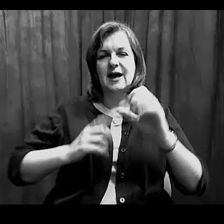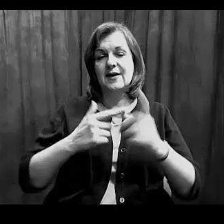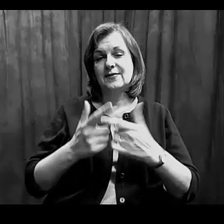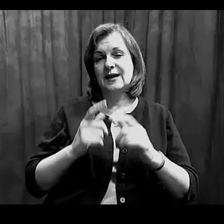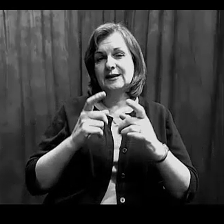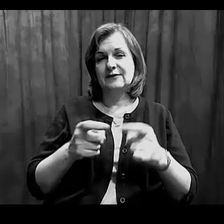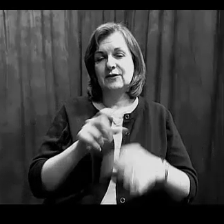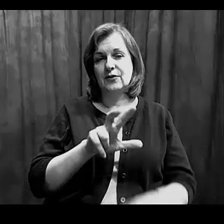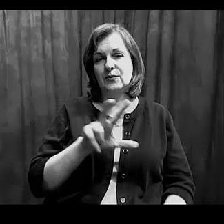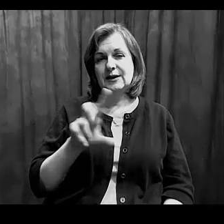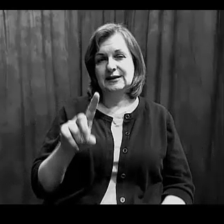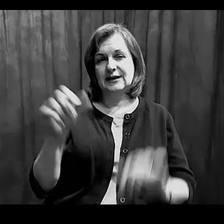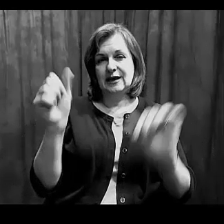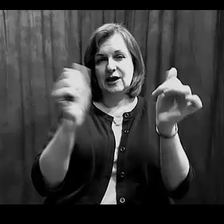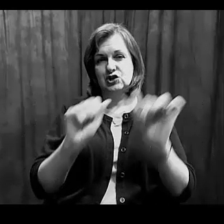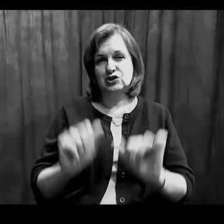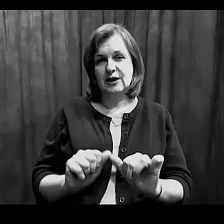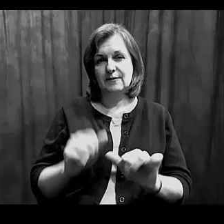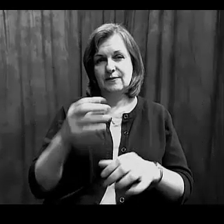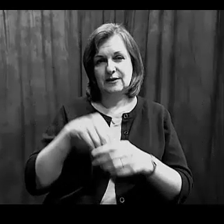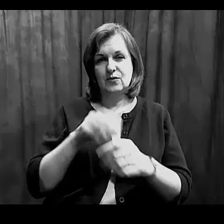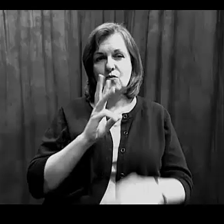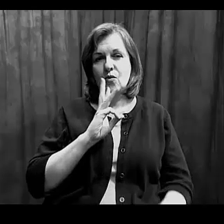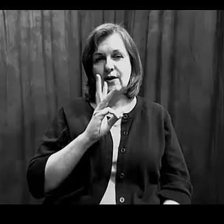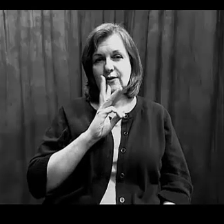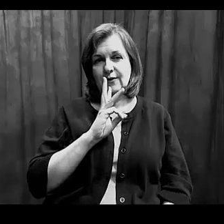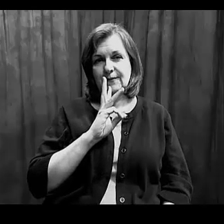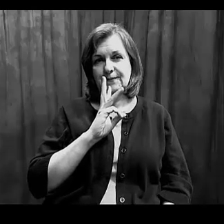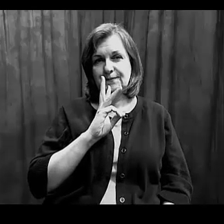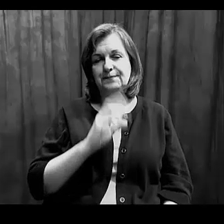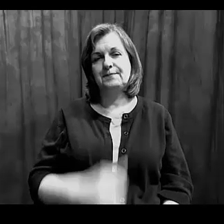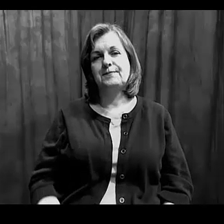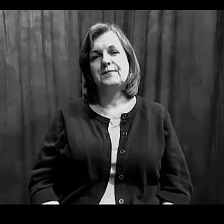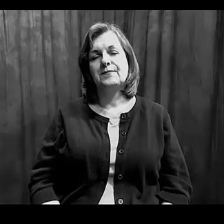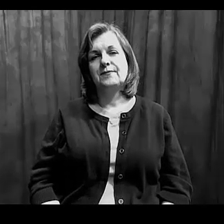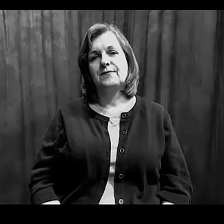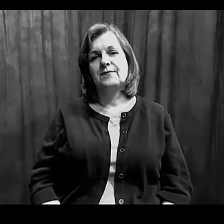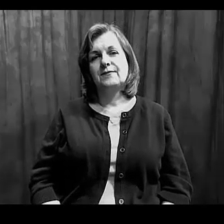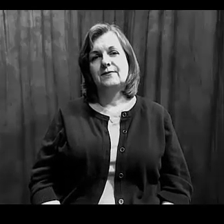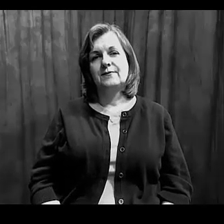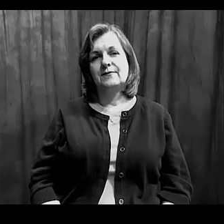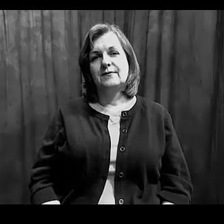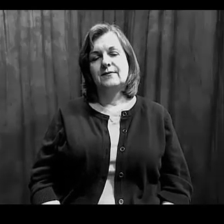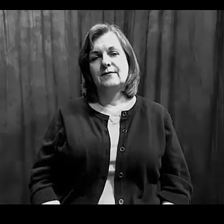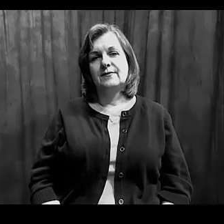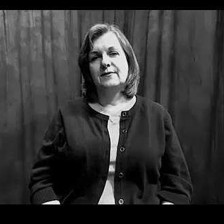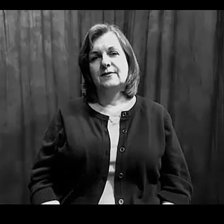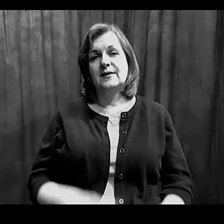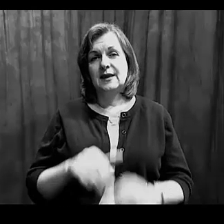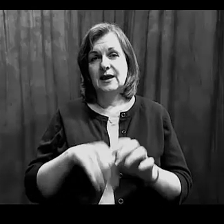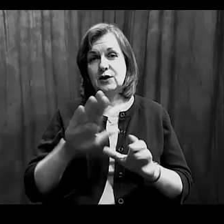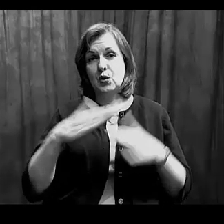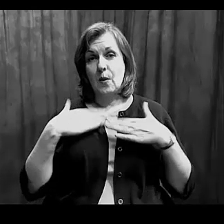pushes them away and gives three dimensional shape to water